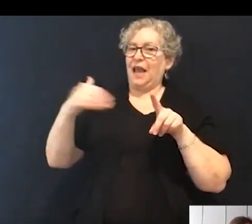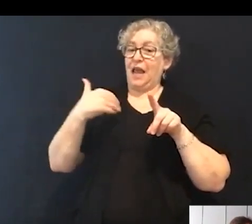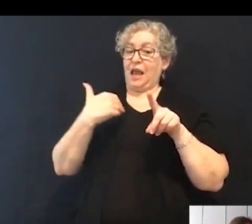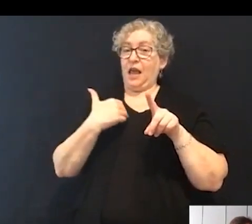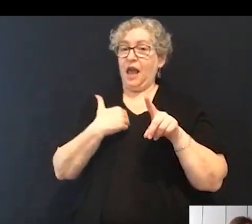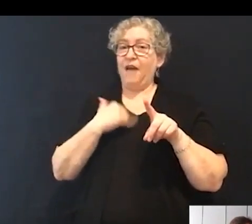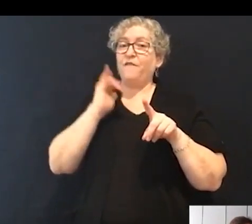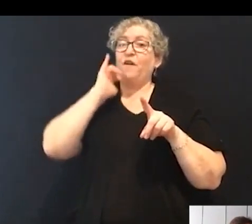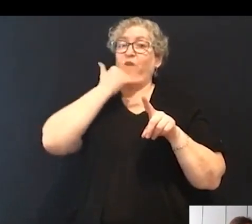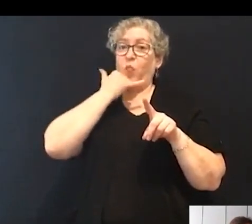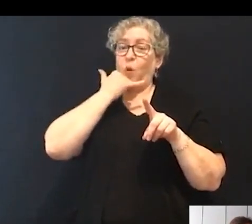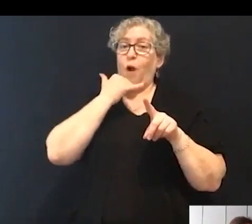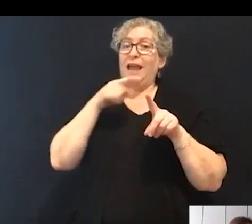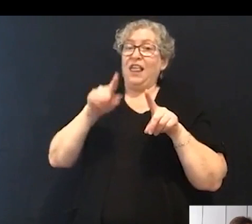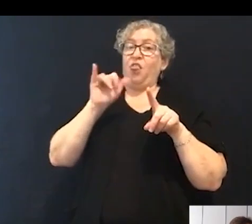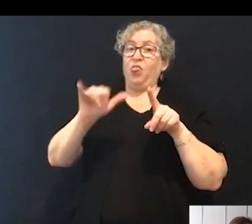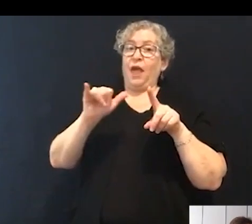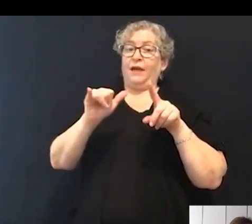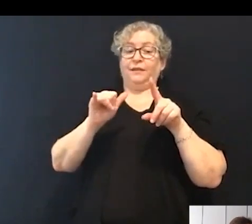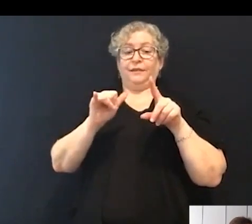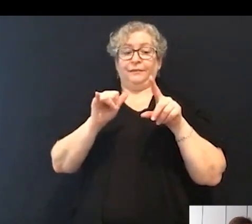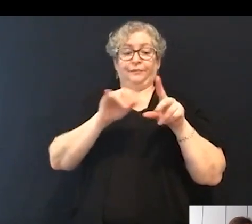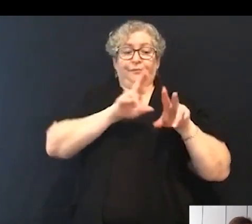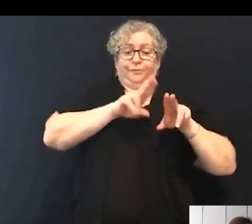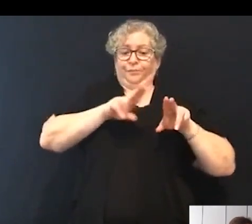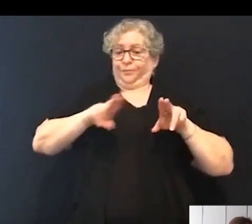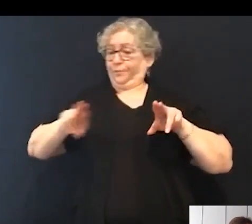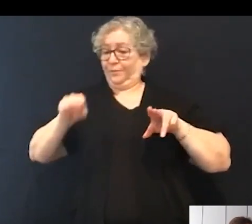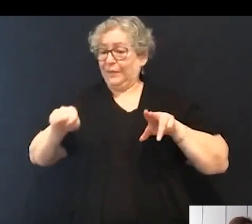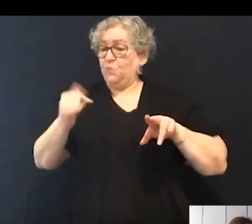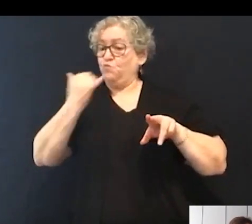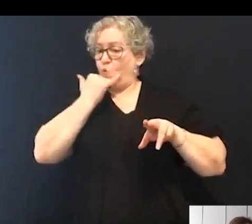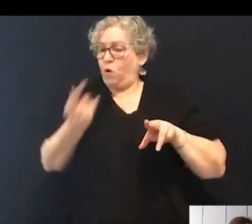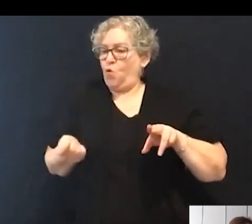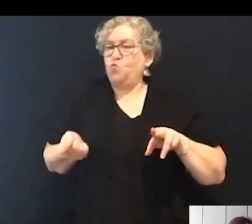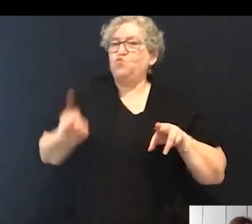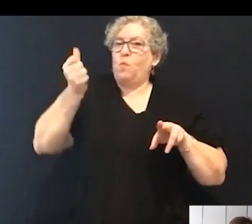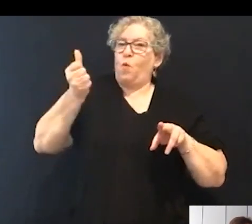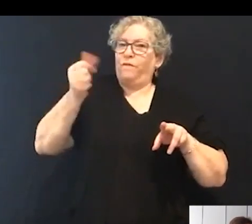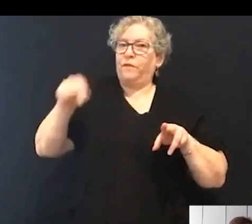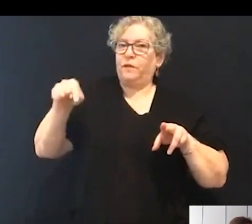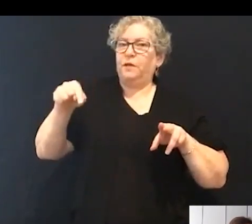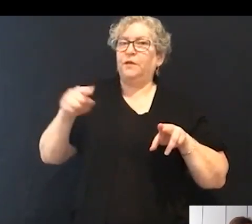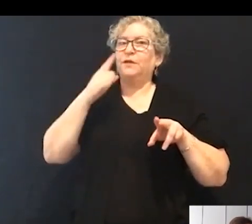And in a transcript, this flaw is then removed. So if you look at the left hand schematic,